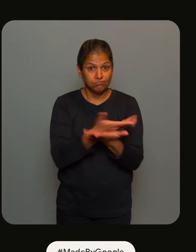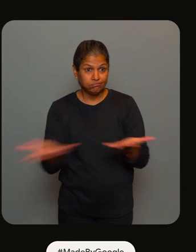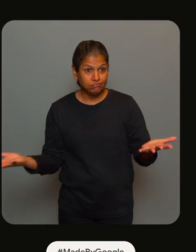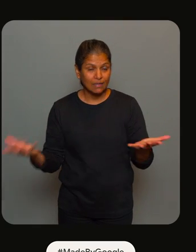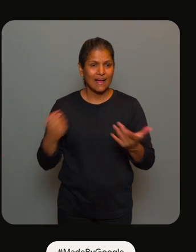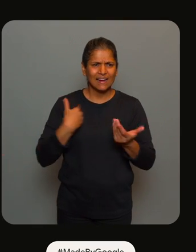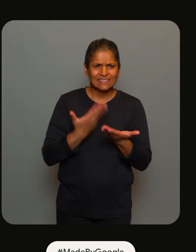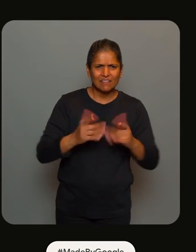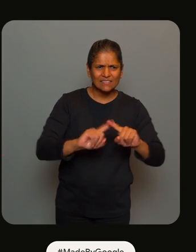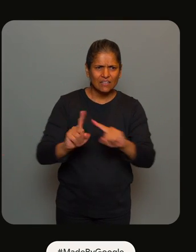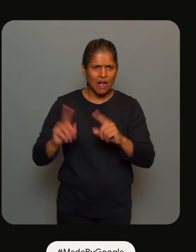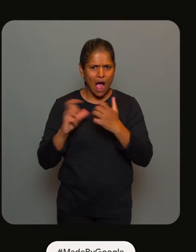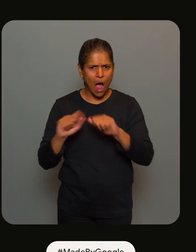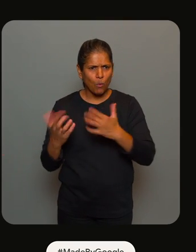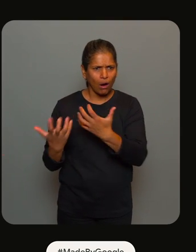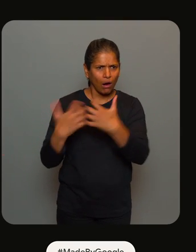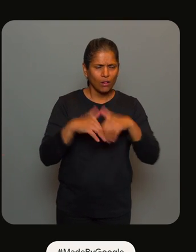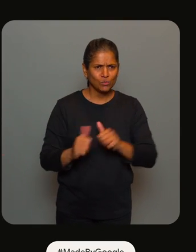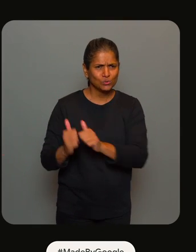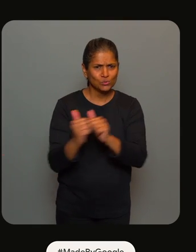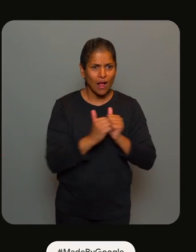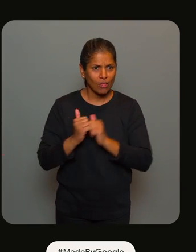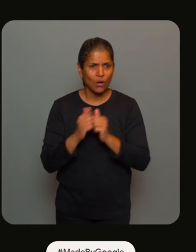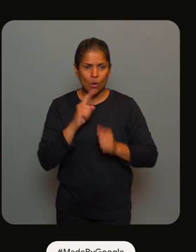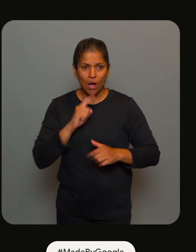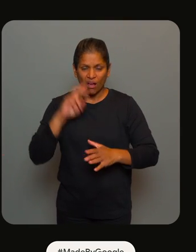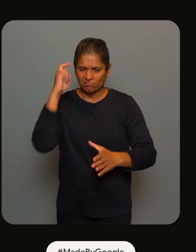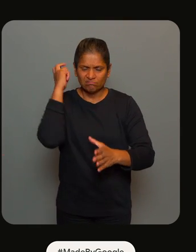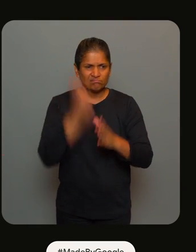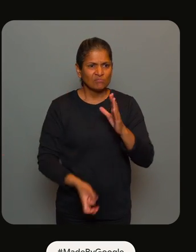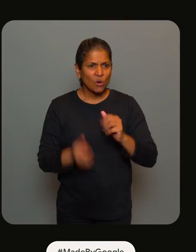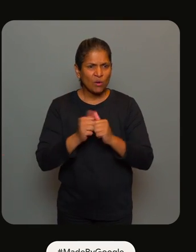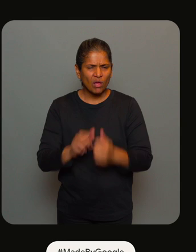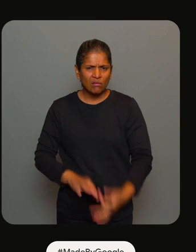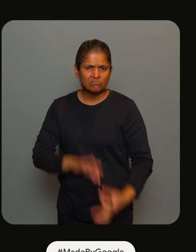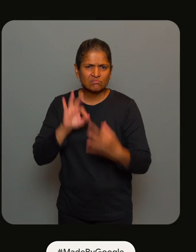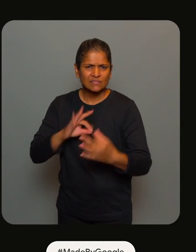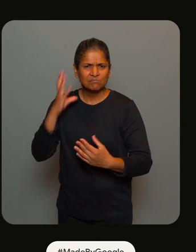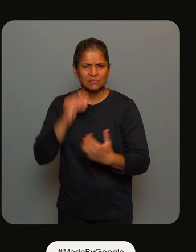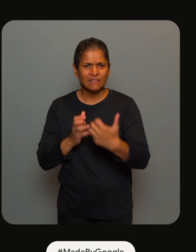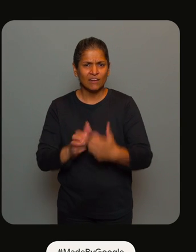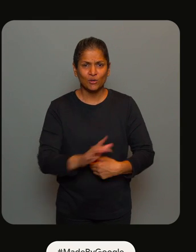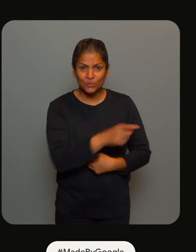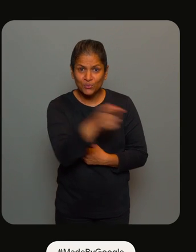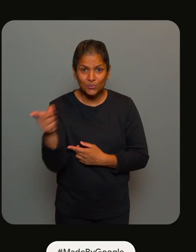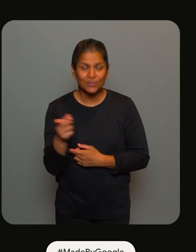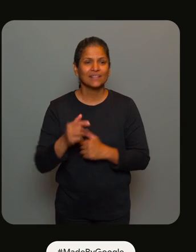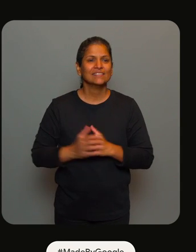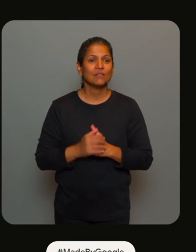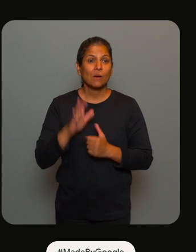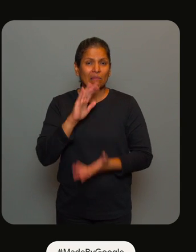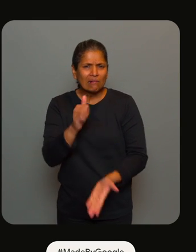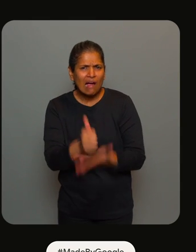create immersive ambient experiences. So you can get the help you need wherever and whenever you need